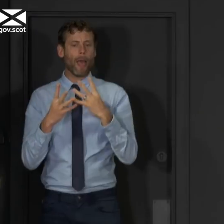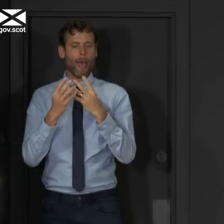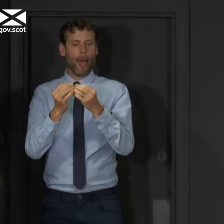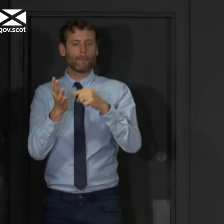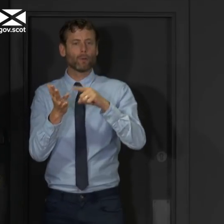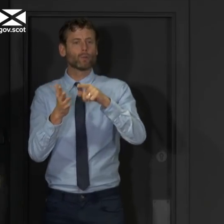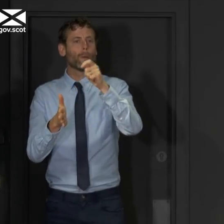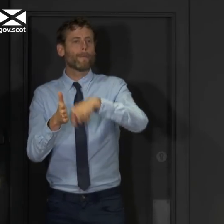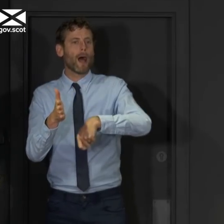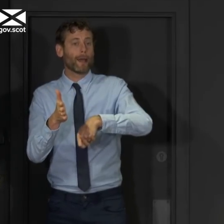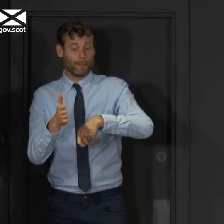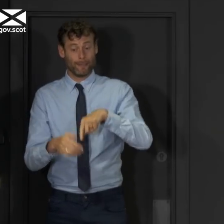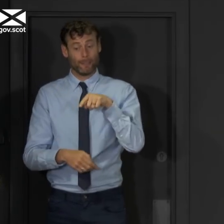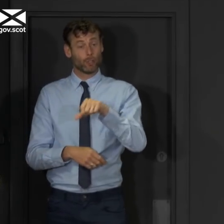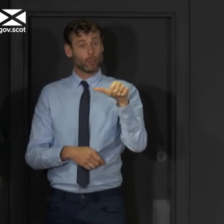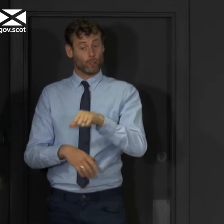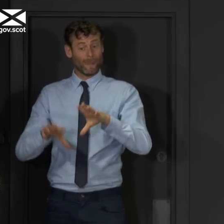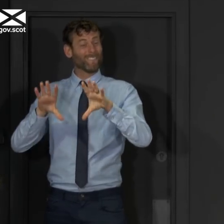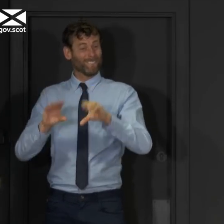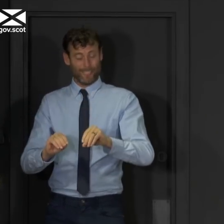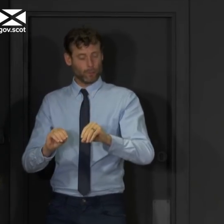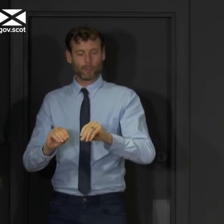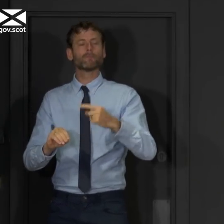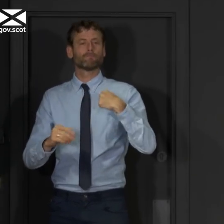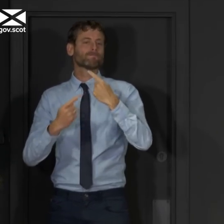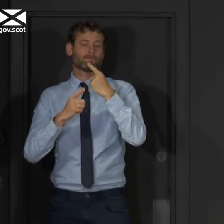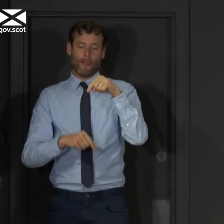that to March 2022. Under that scheme, the Government provides